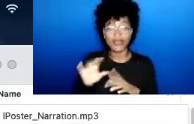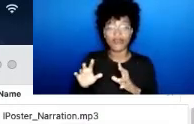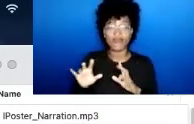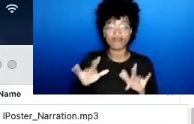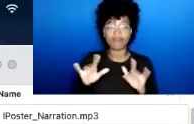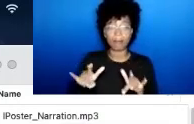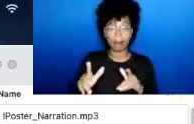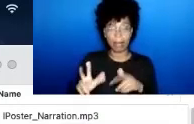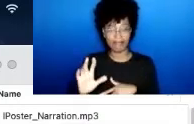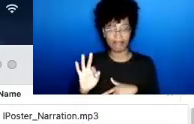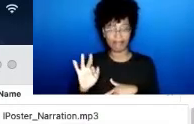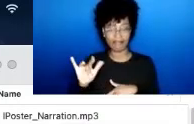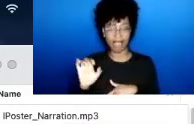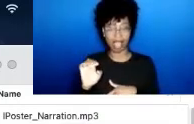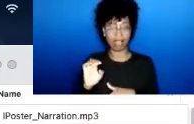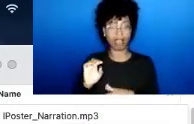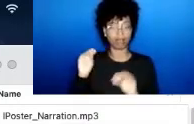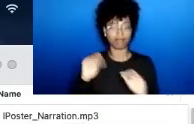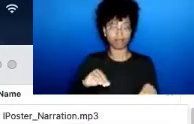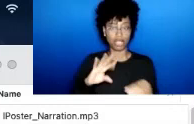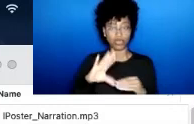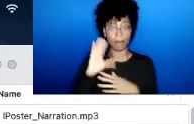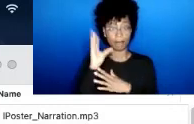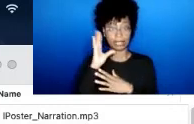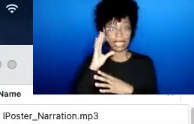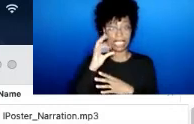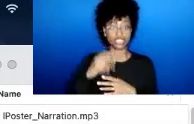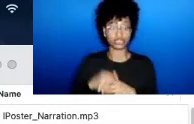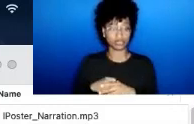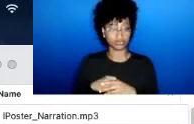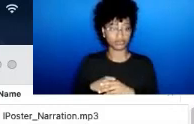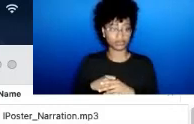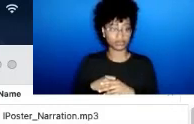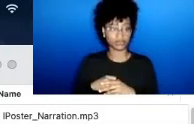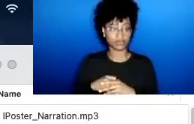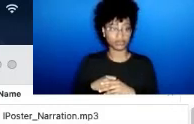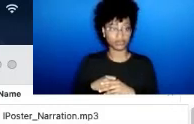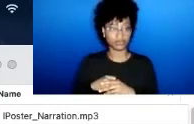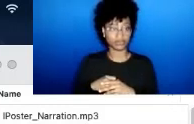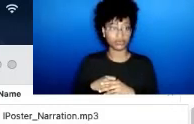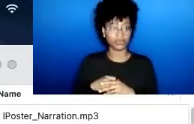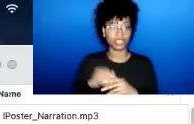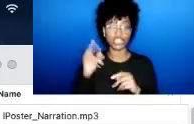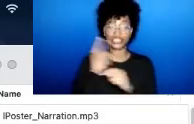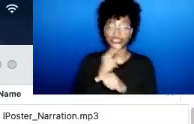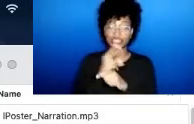itself. 07:05:58 you just use the add audio button